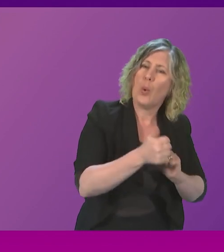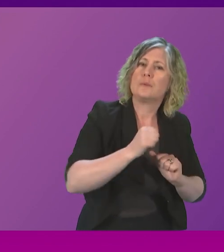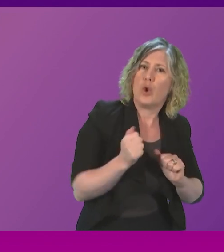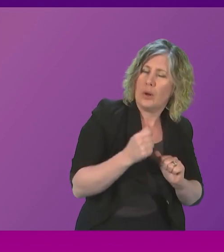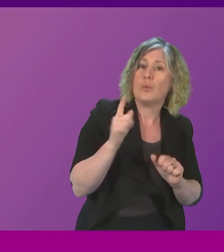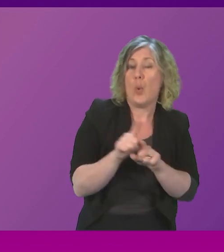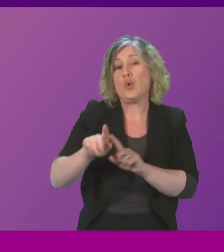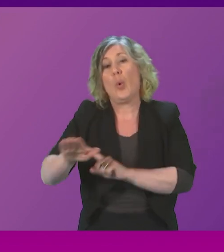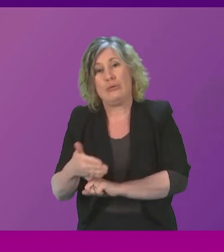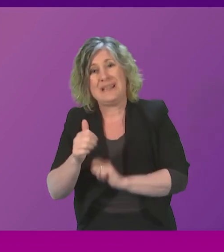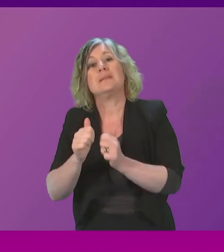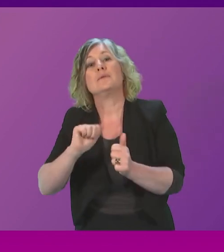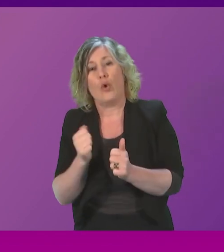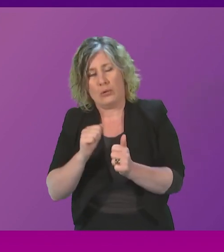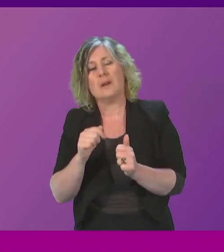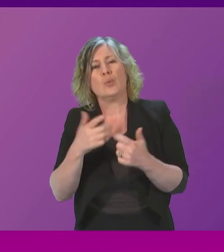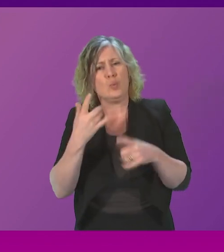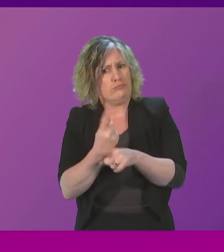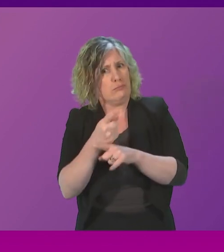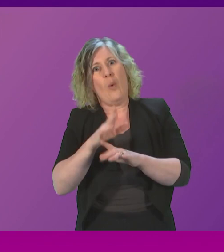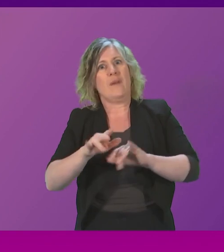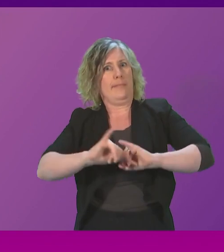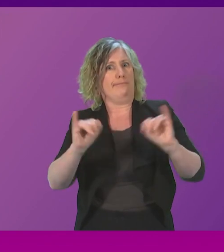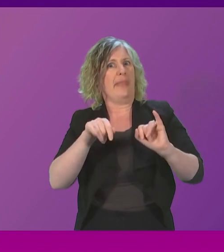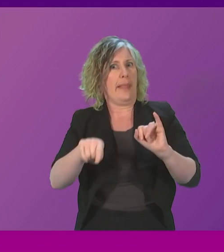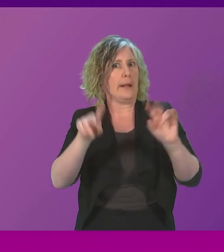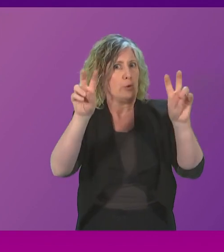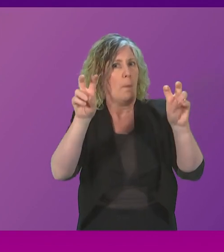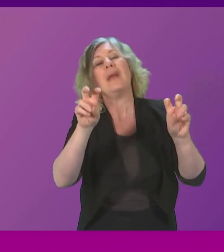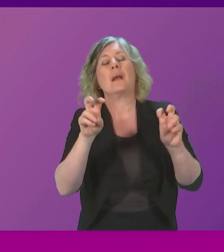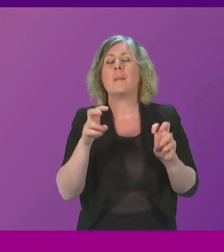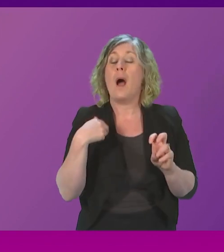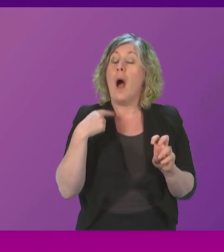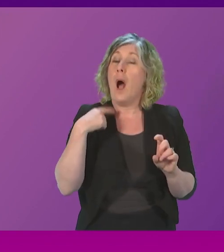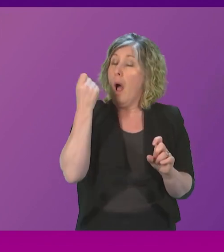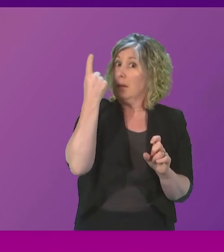discuss this very matter. My understanding is that there have been robust discussions between sportscotland and Cricket